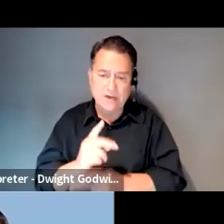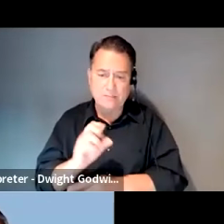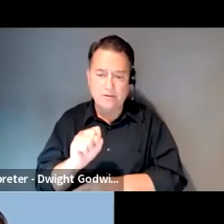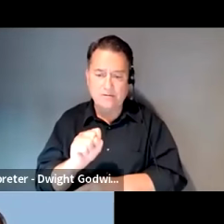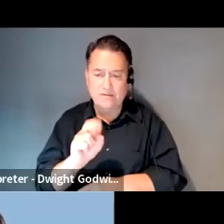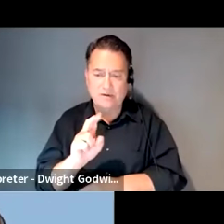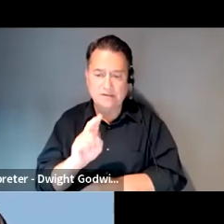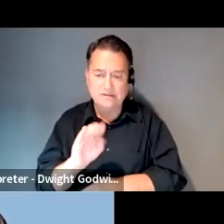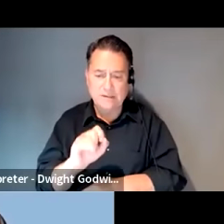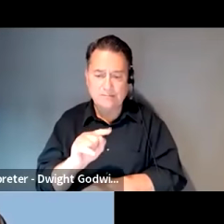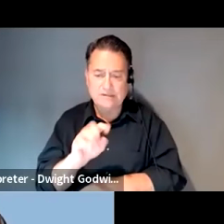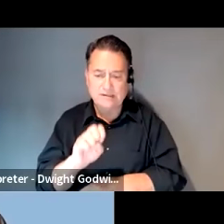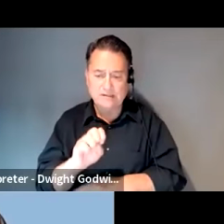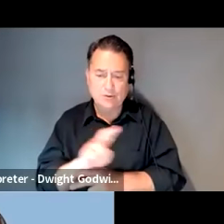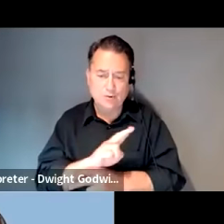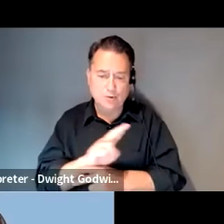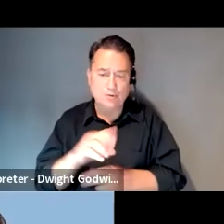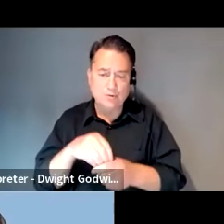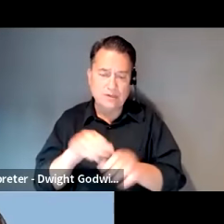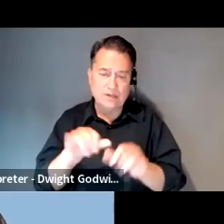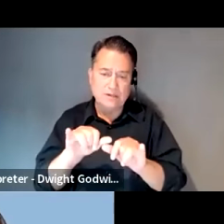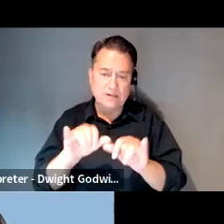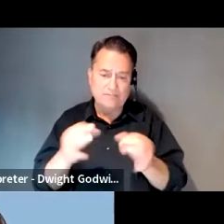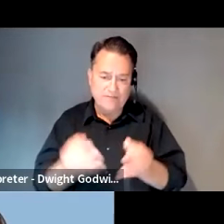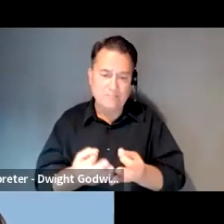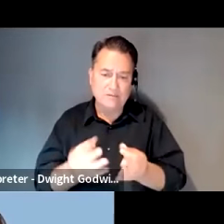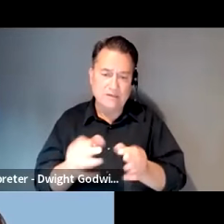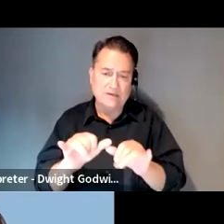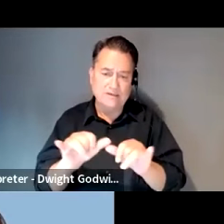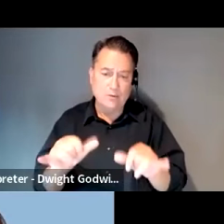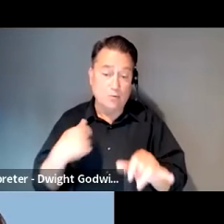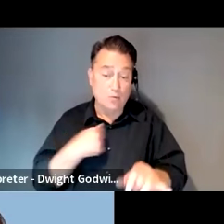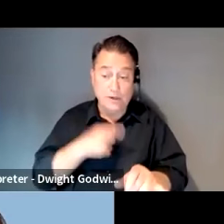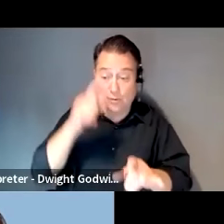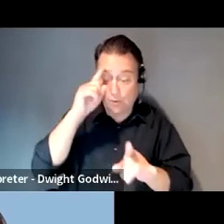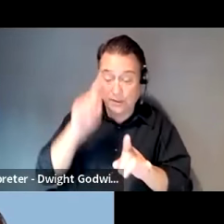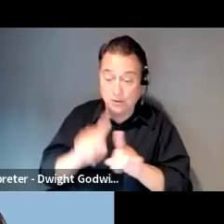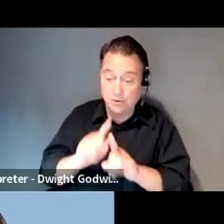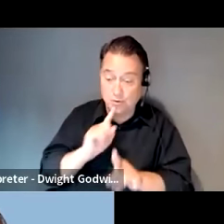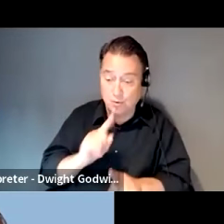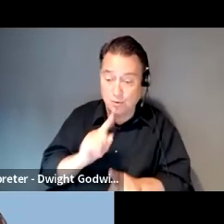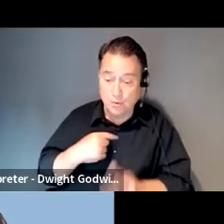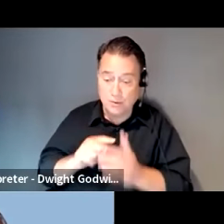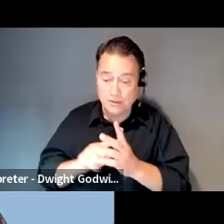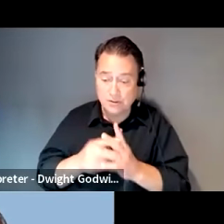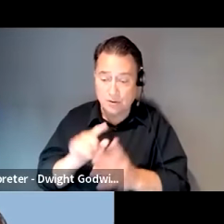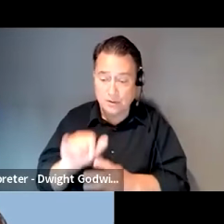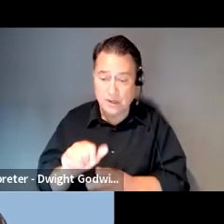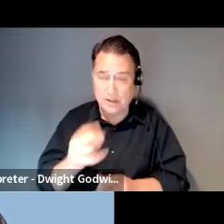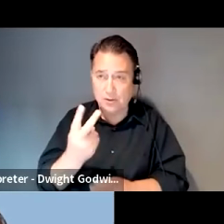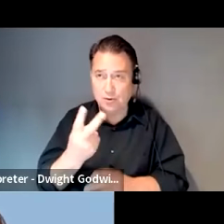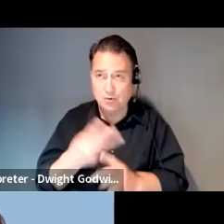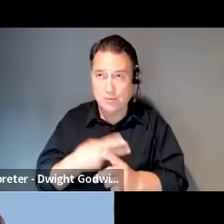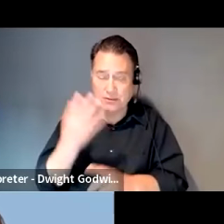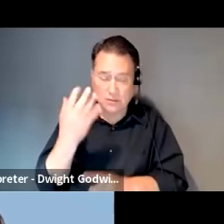in their family system. And we agreed to that. We started that probably about two months ago.